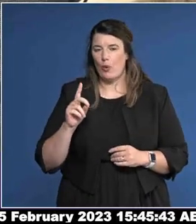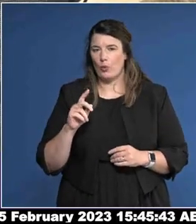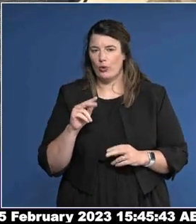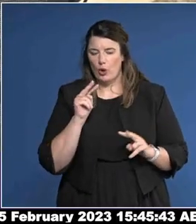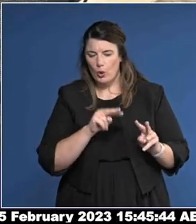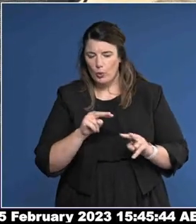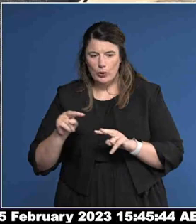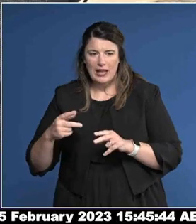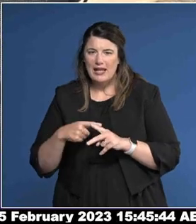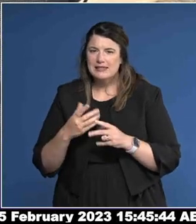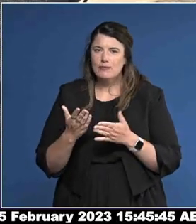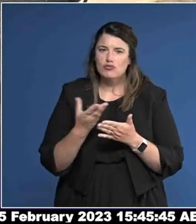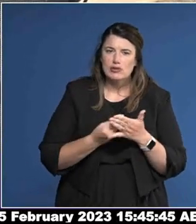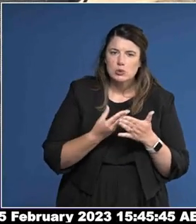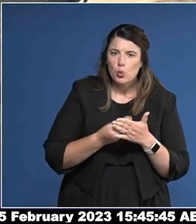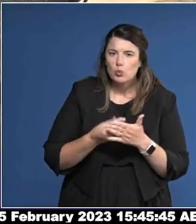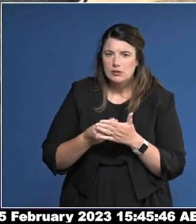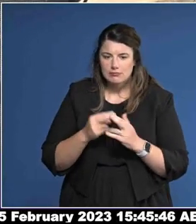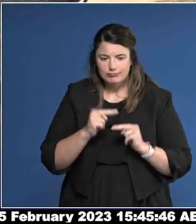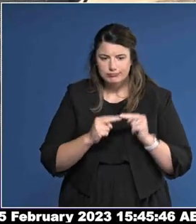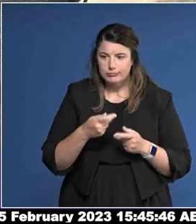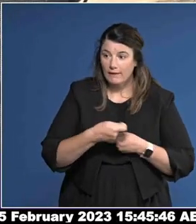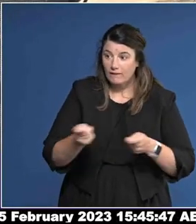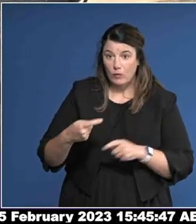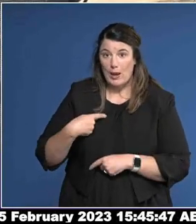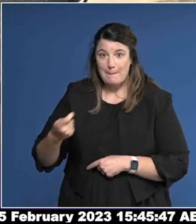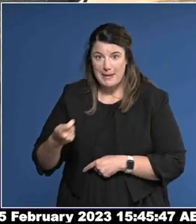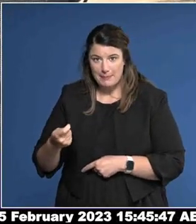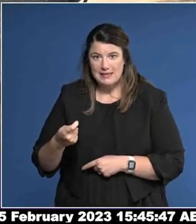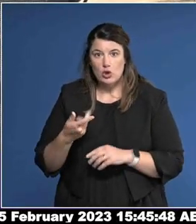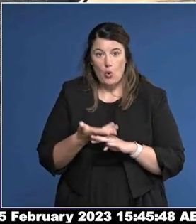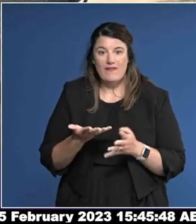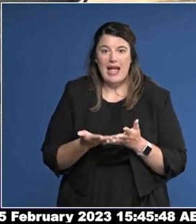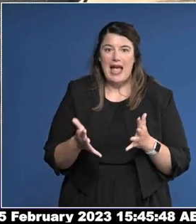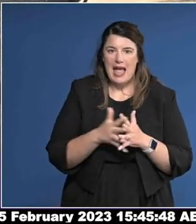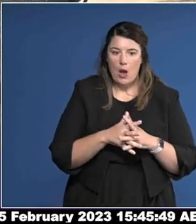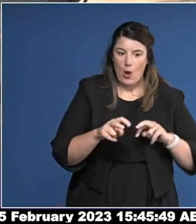resources in that practice leadership, active support space that will be accessible